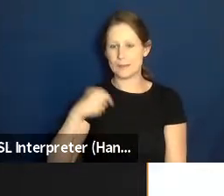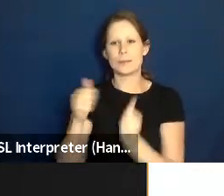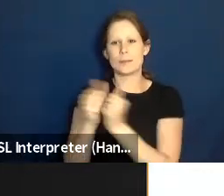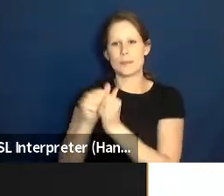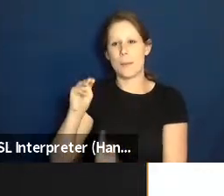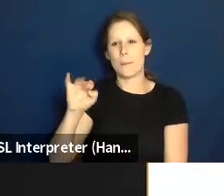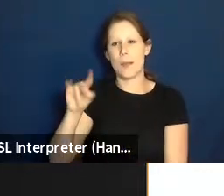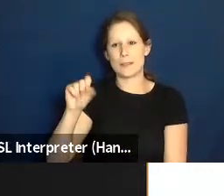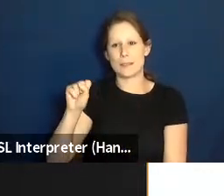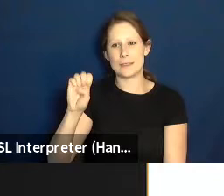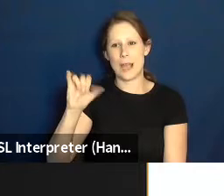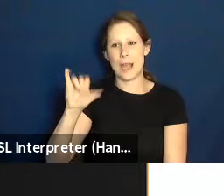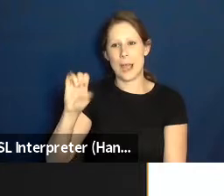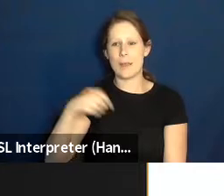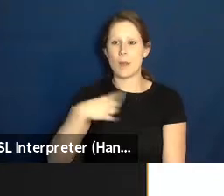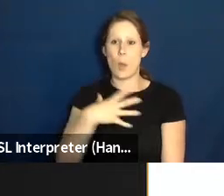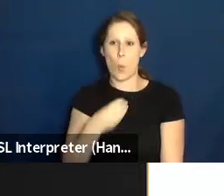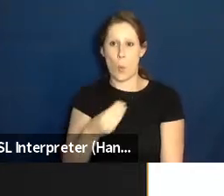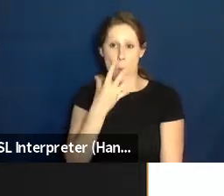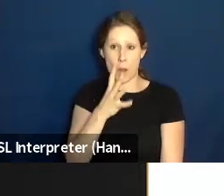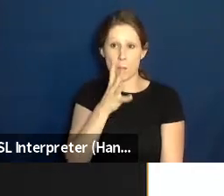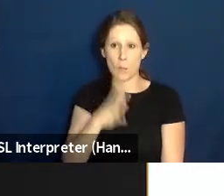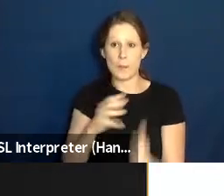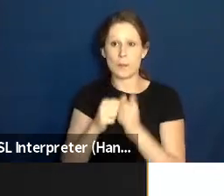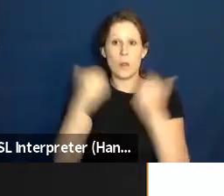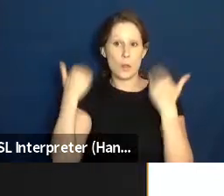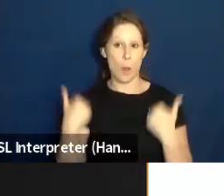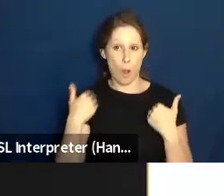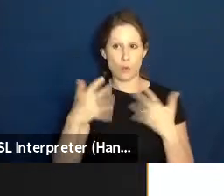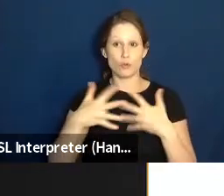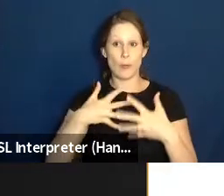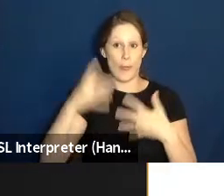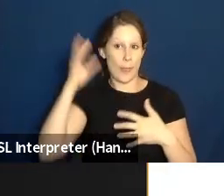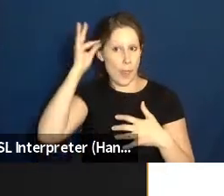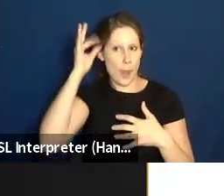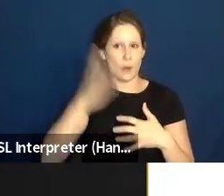I'm a white woman, with long grey hair, in my early 40s.